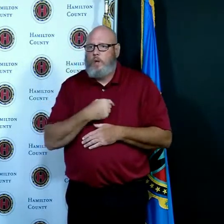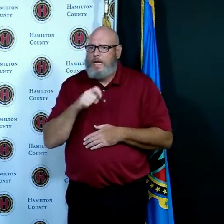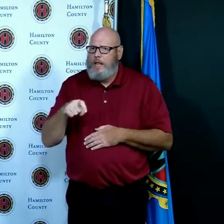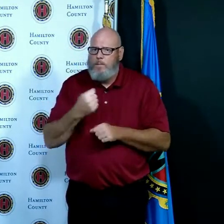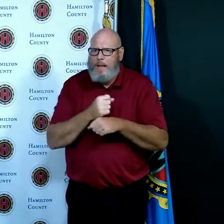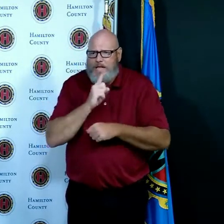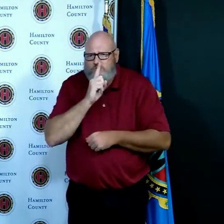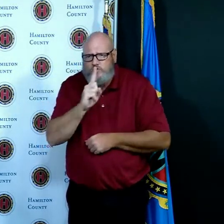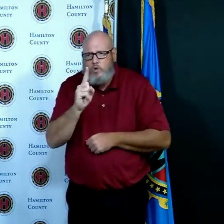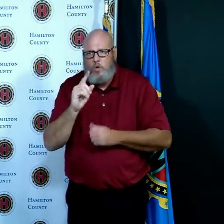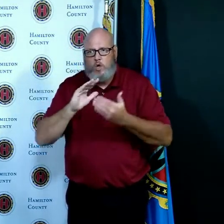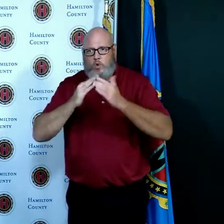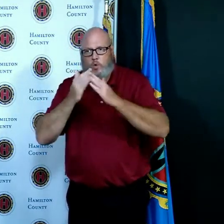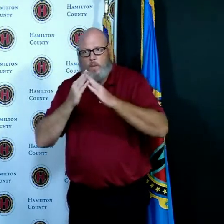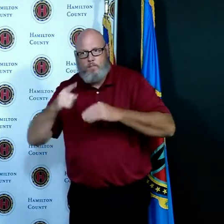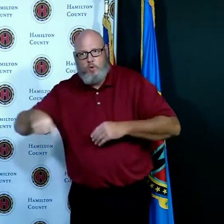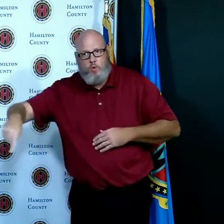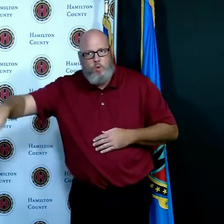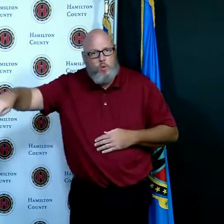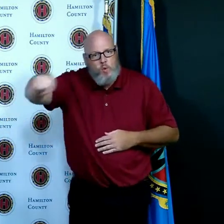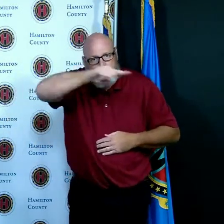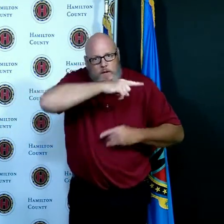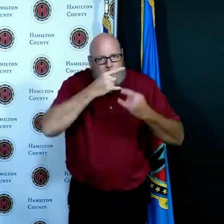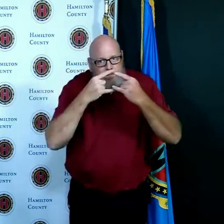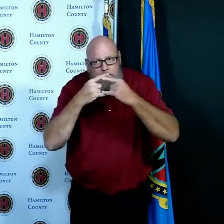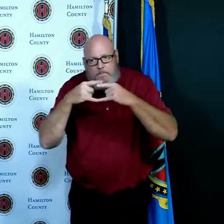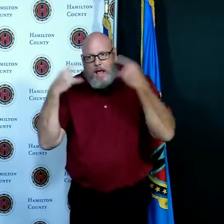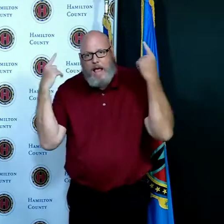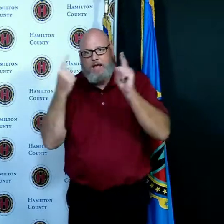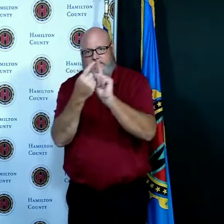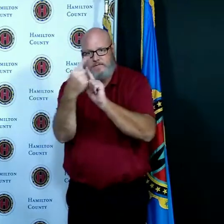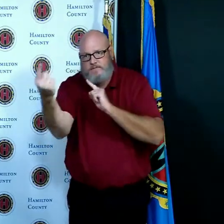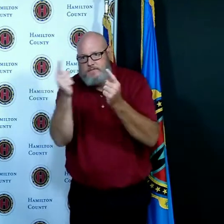to wear our masks and do all of the infectious disease measures that we've